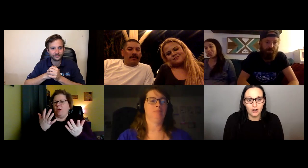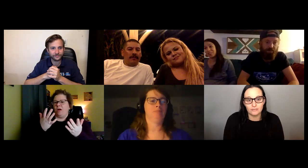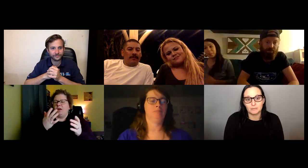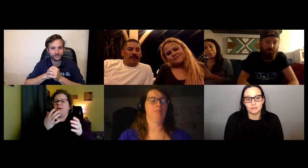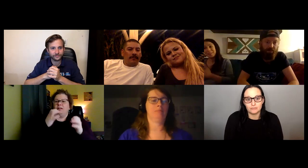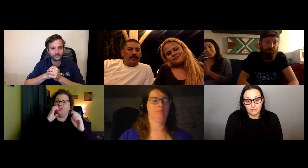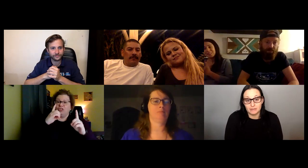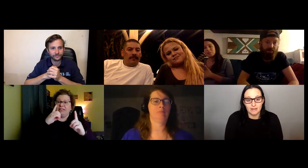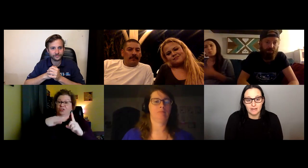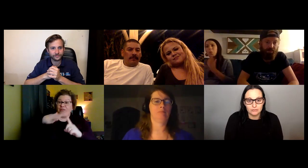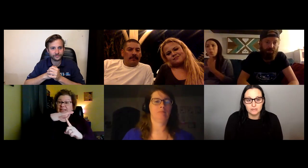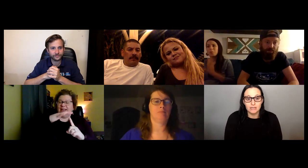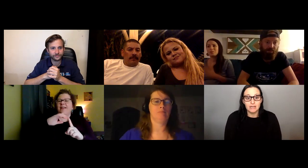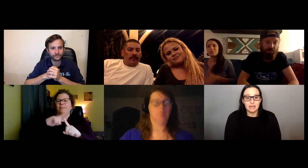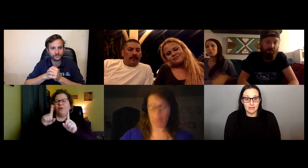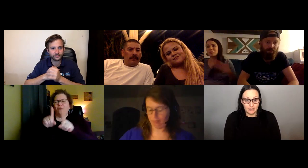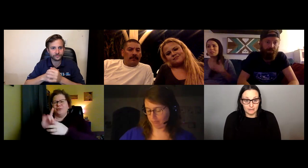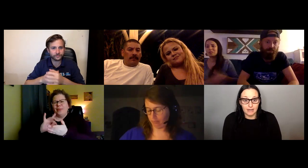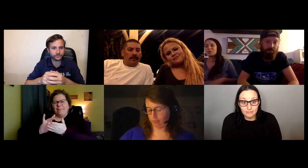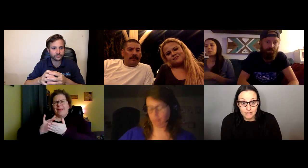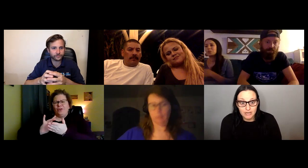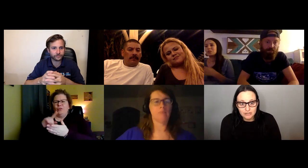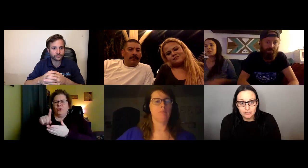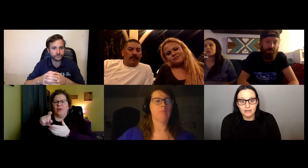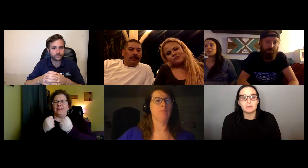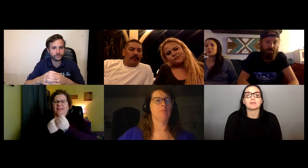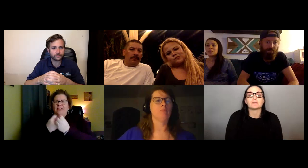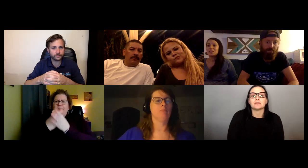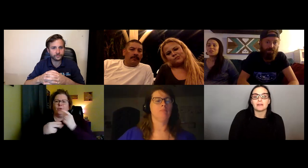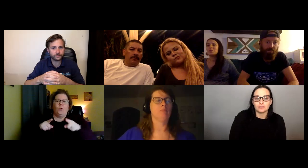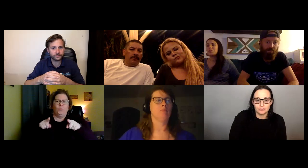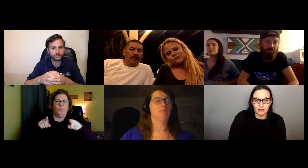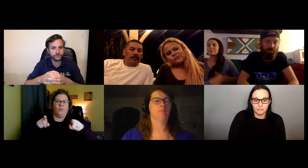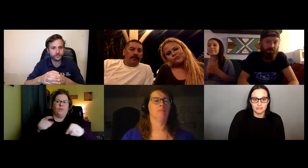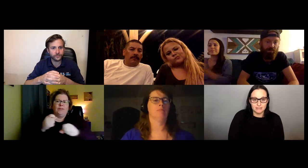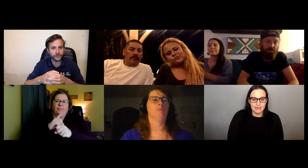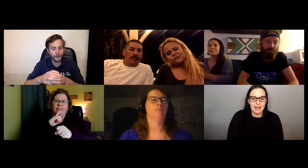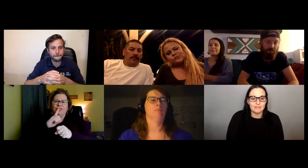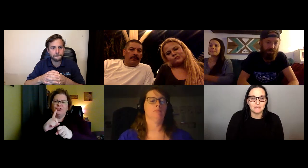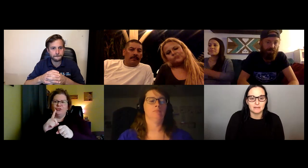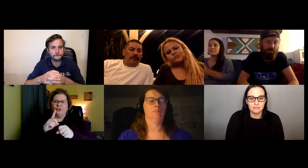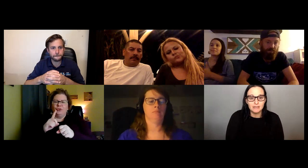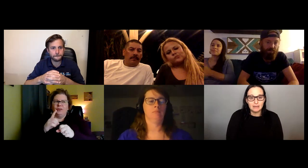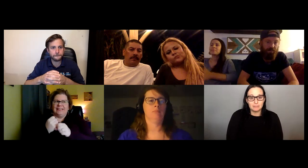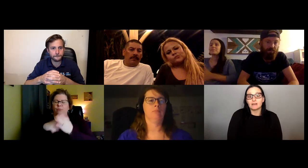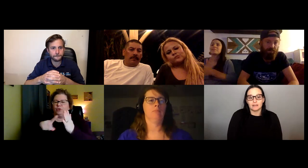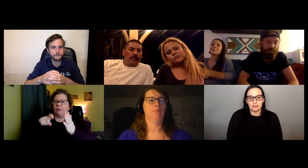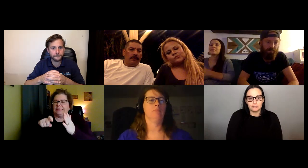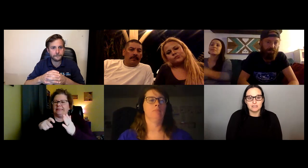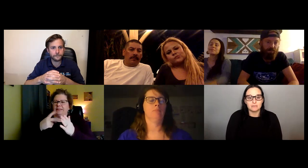family family values uh the educational environment but also in the medical environment